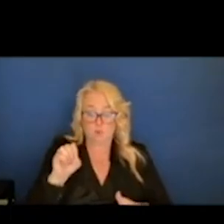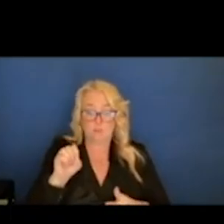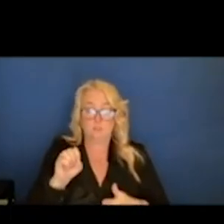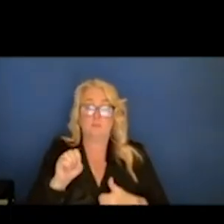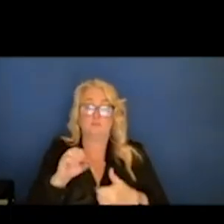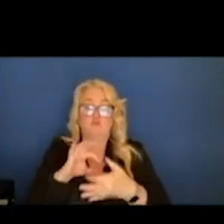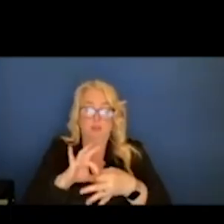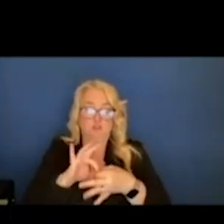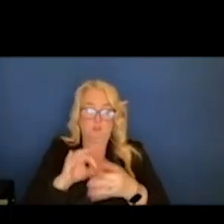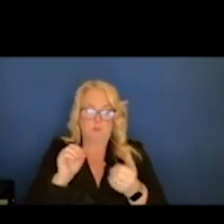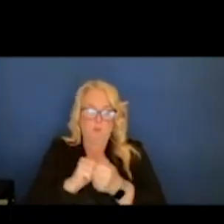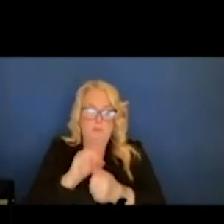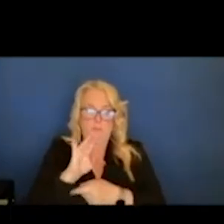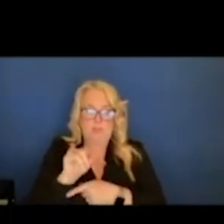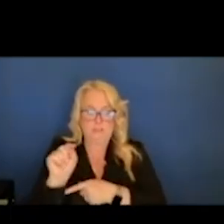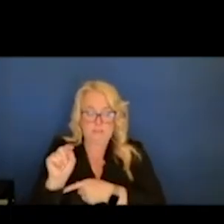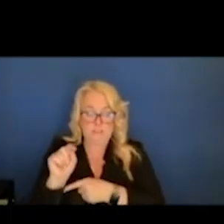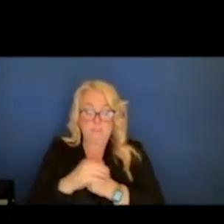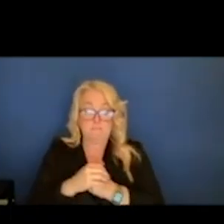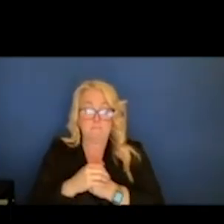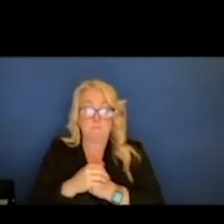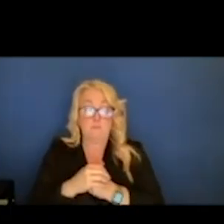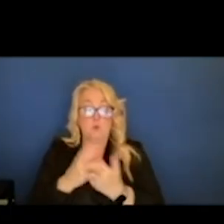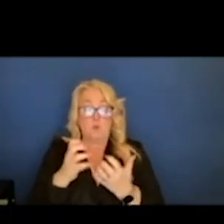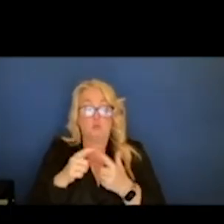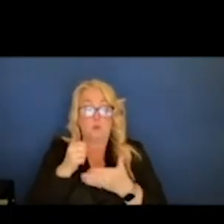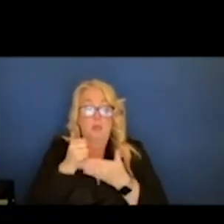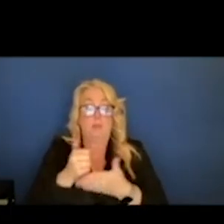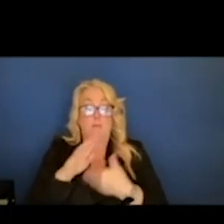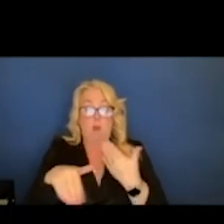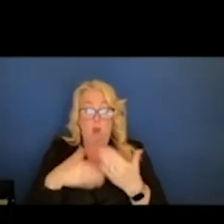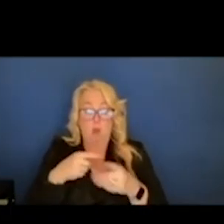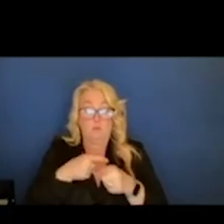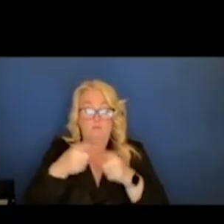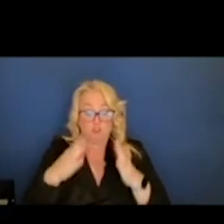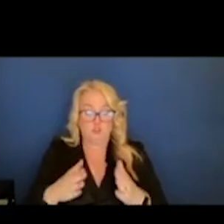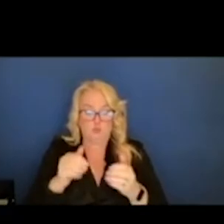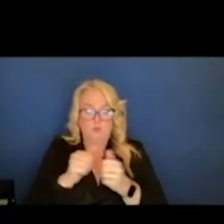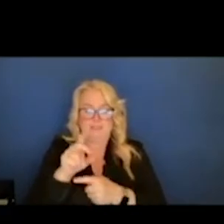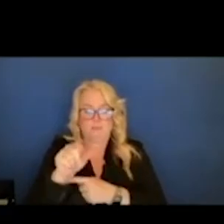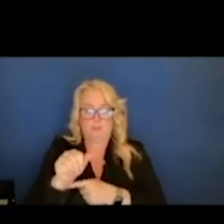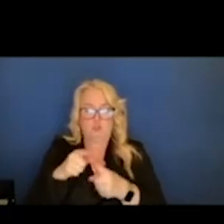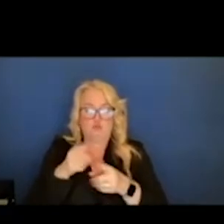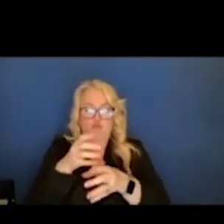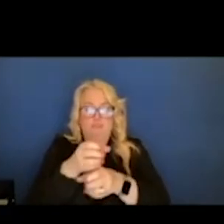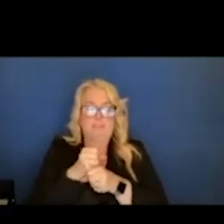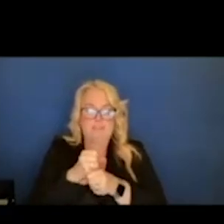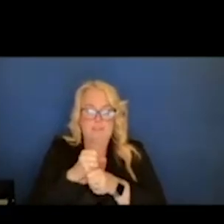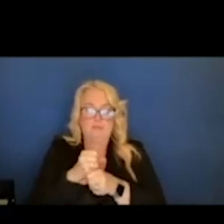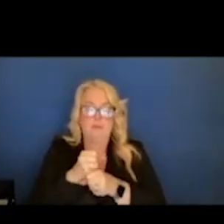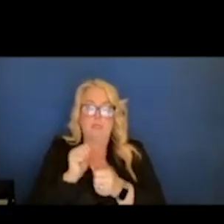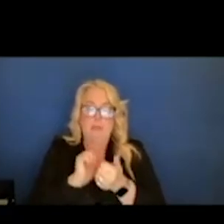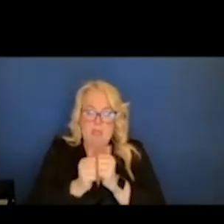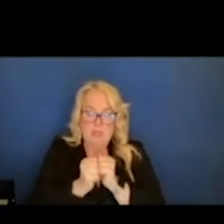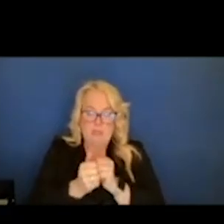(BIT). BIT’s mission is to help all professionals with disabilities achieve CIE through high-level